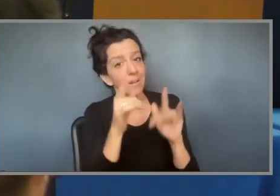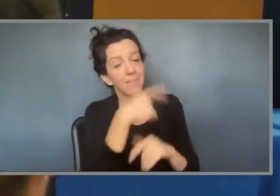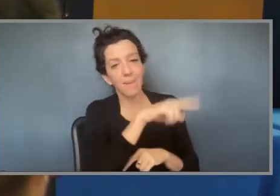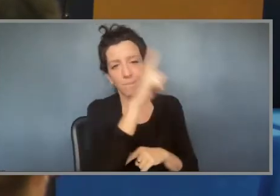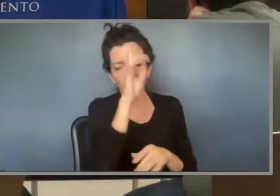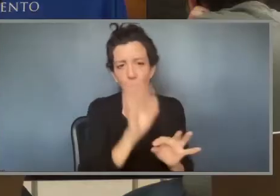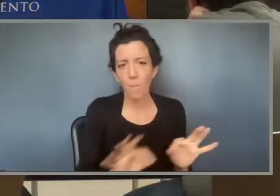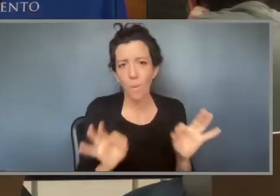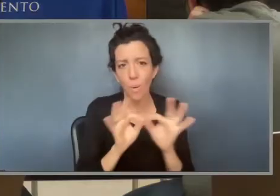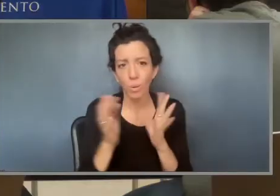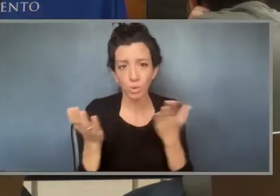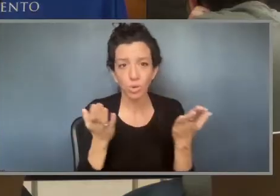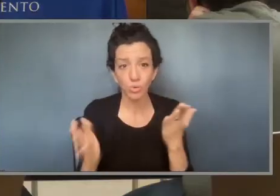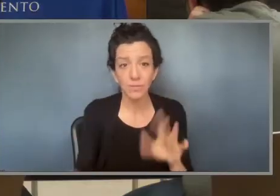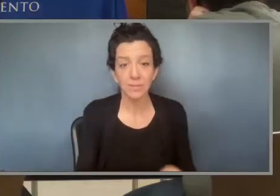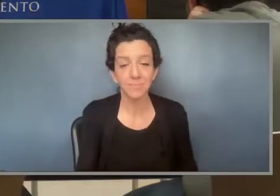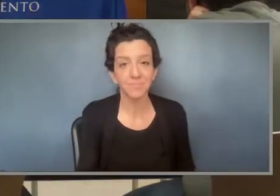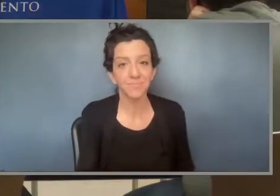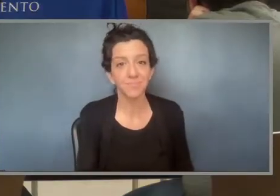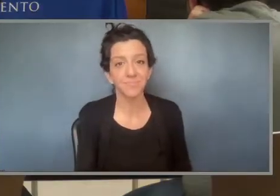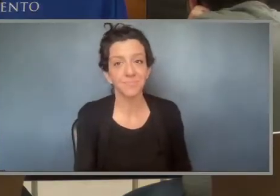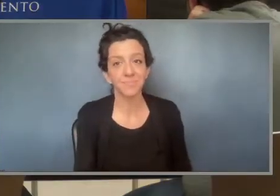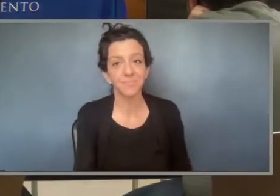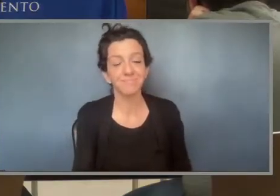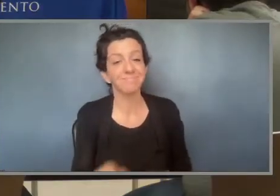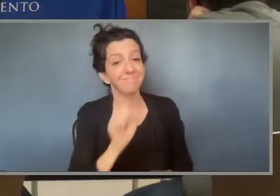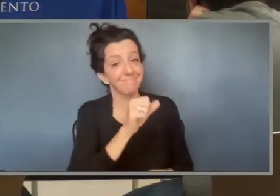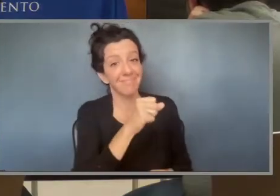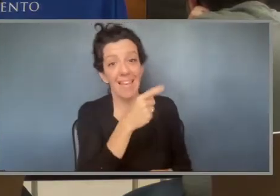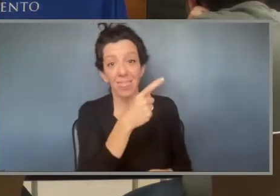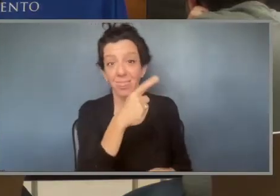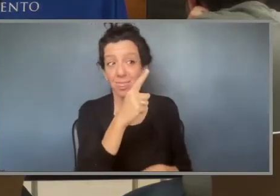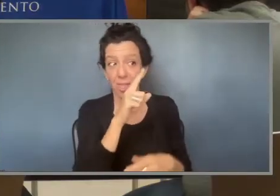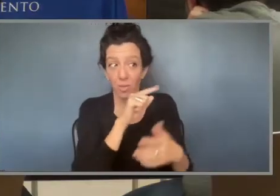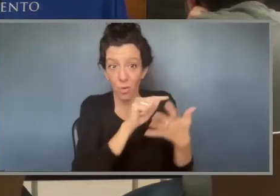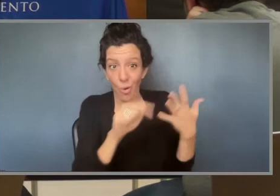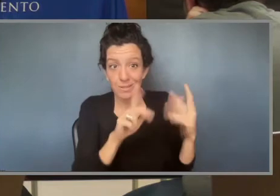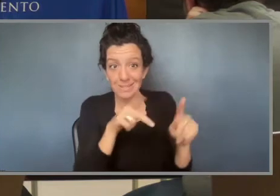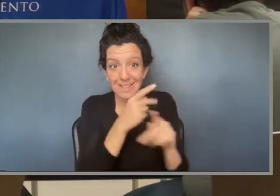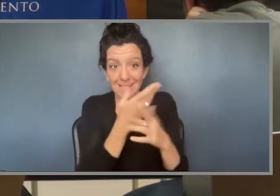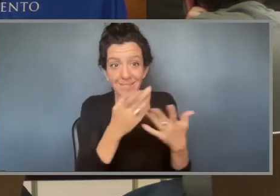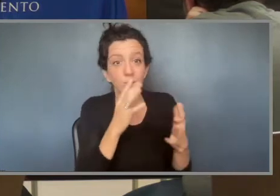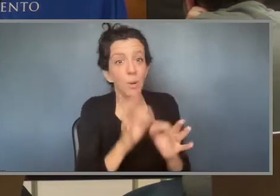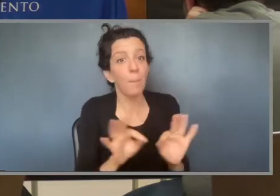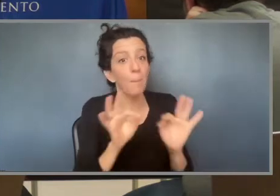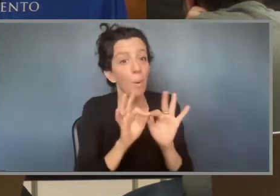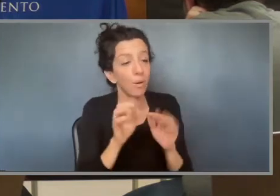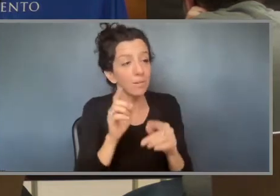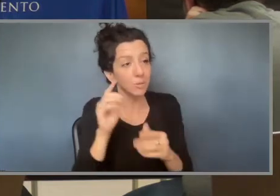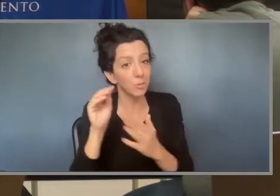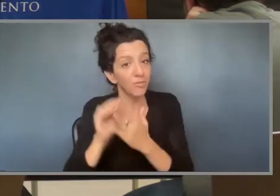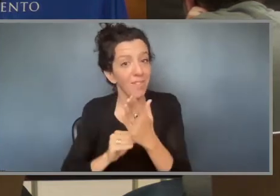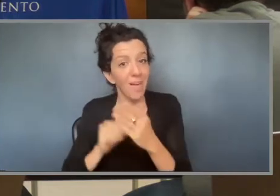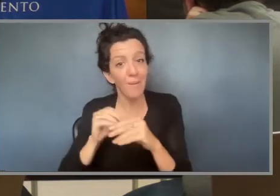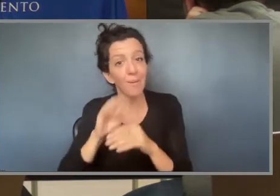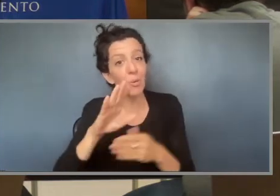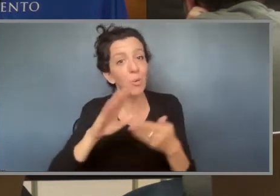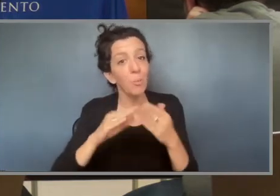Studio: And how to contact them for the important services that are provided those kinds of considerations are excellent for